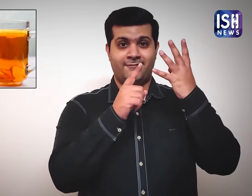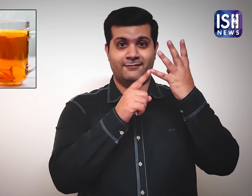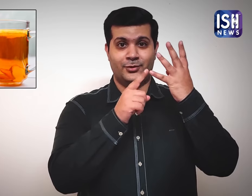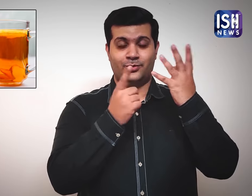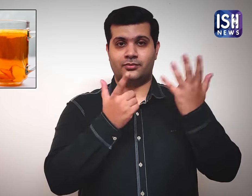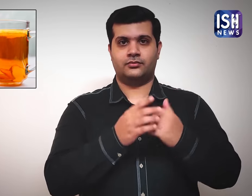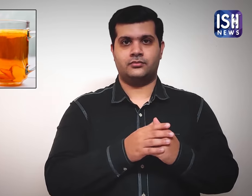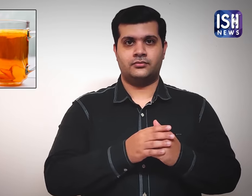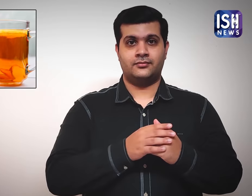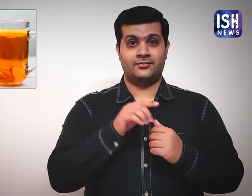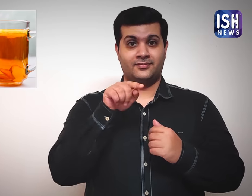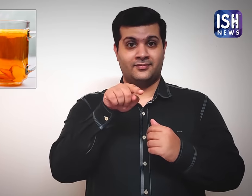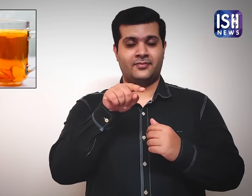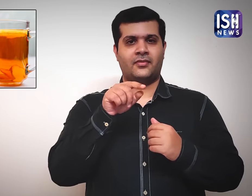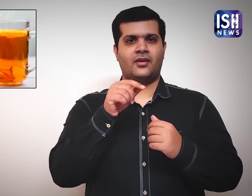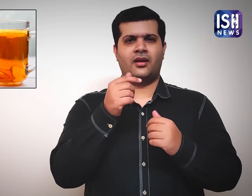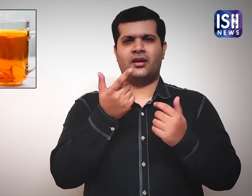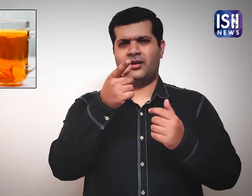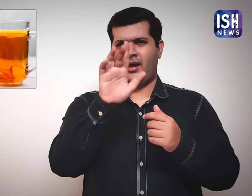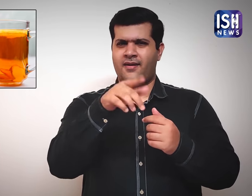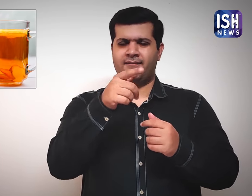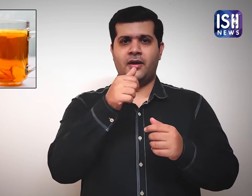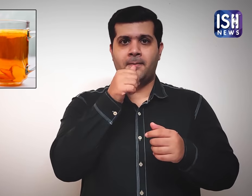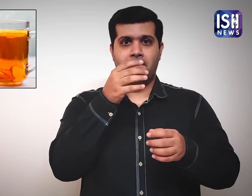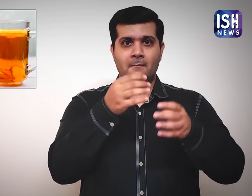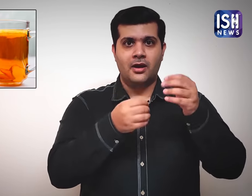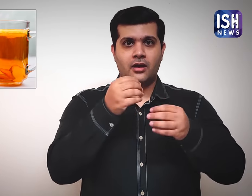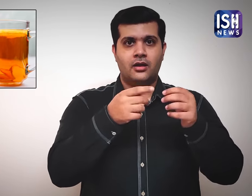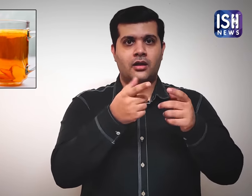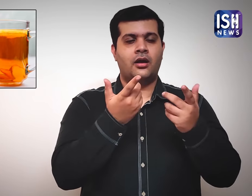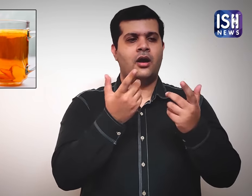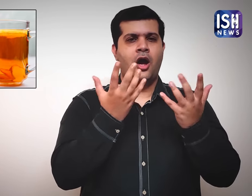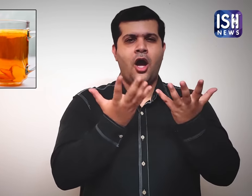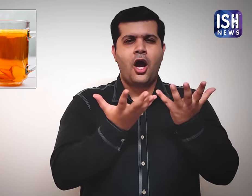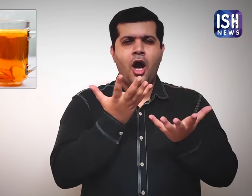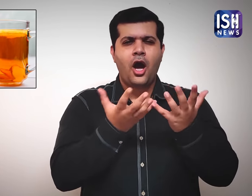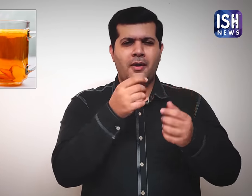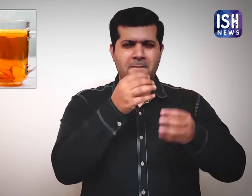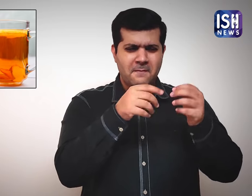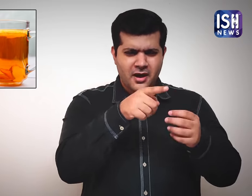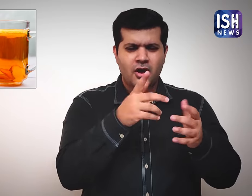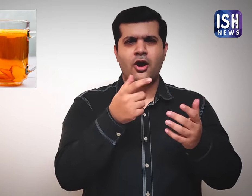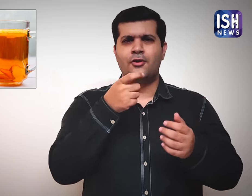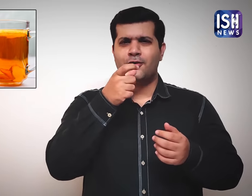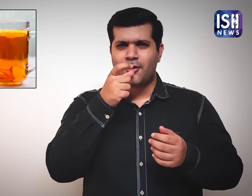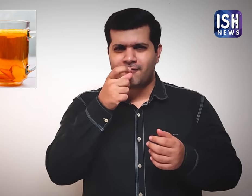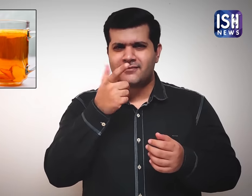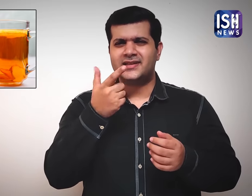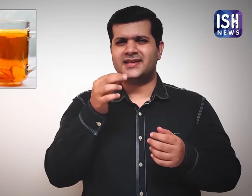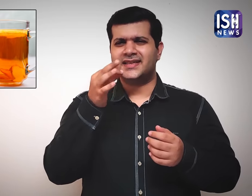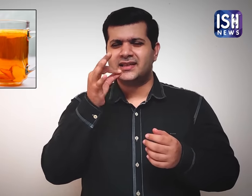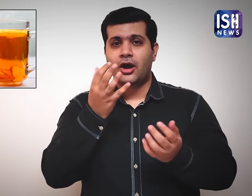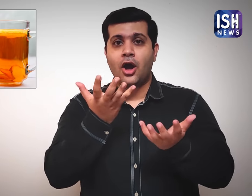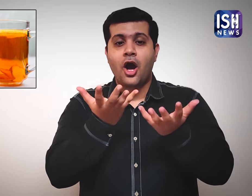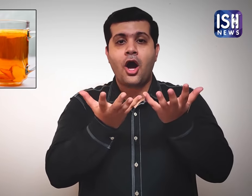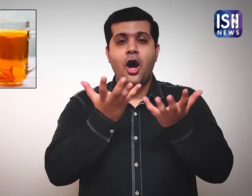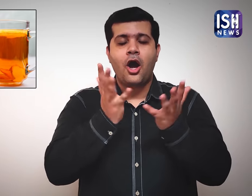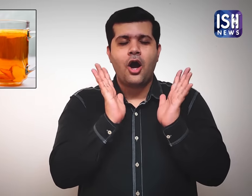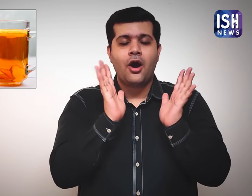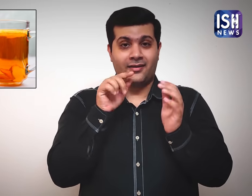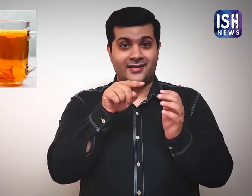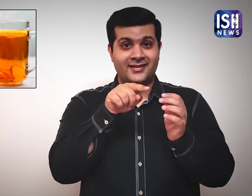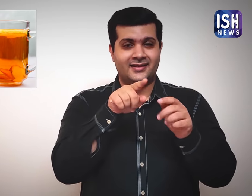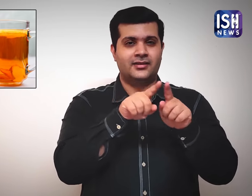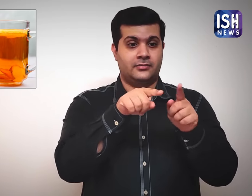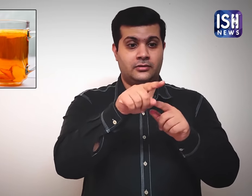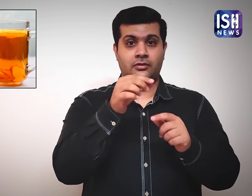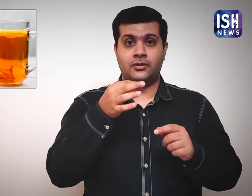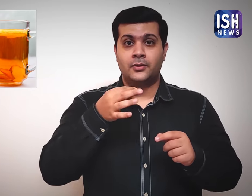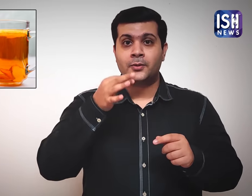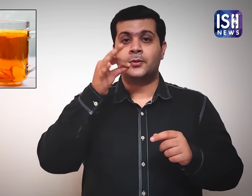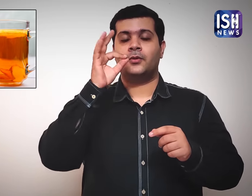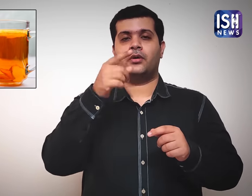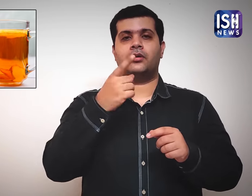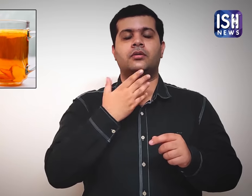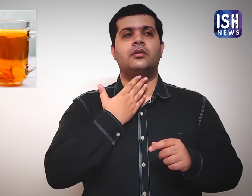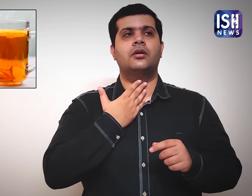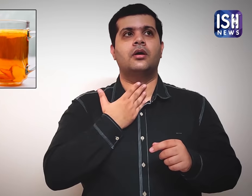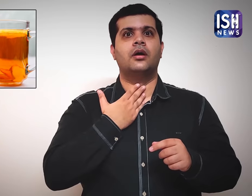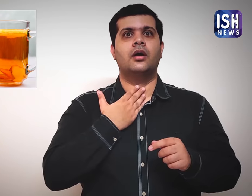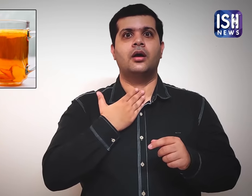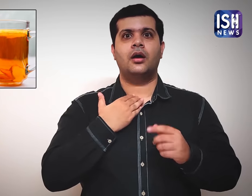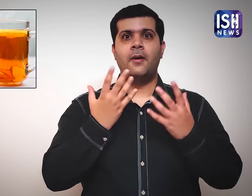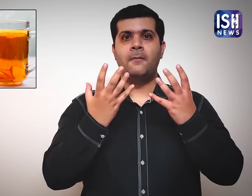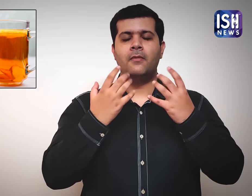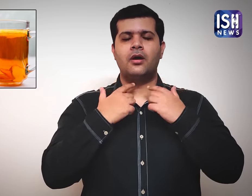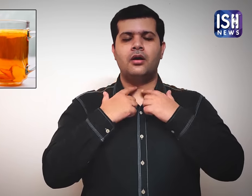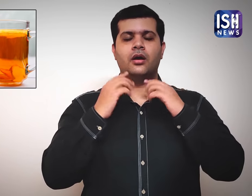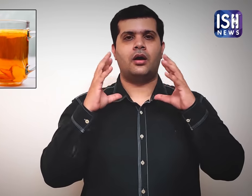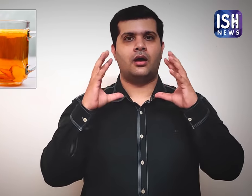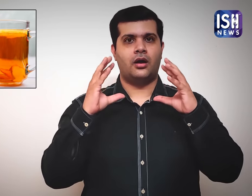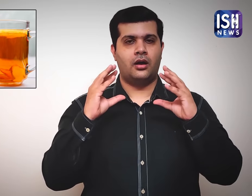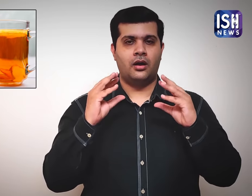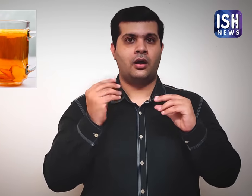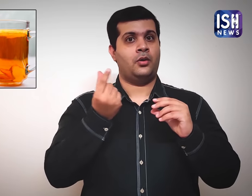Hot beverages like milk, coffee, tea helps in soothing the throat.